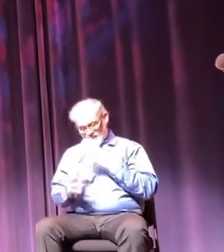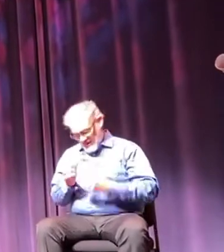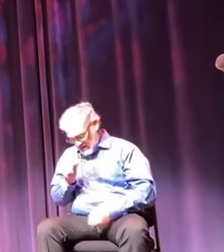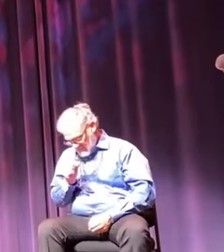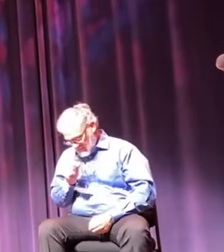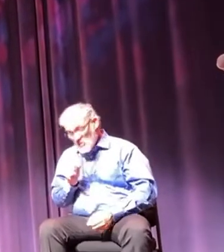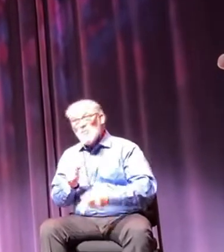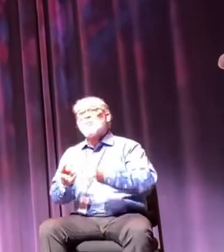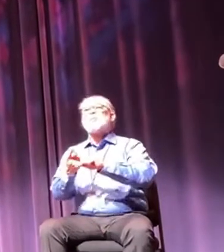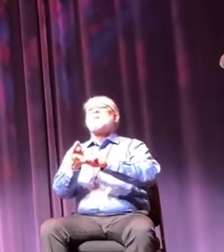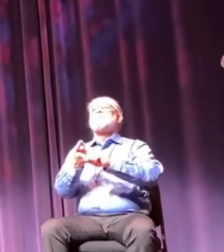One.